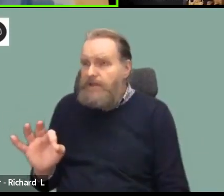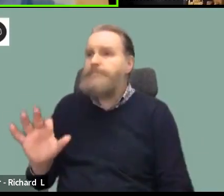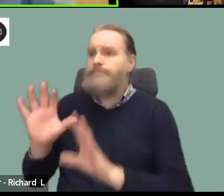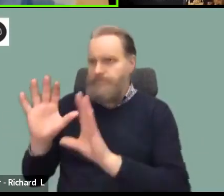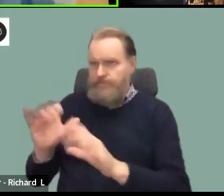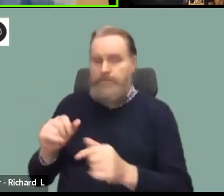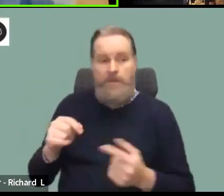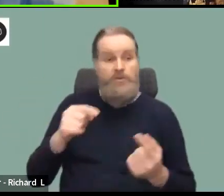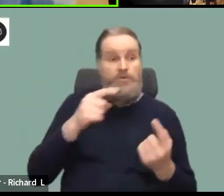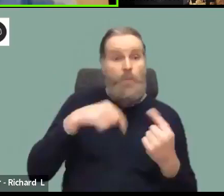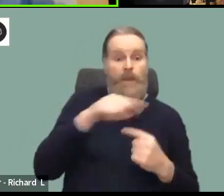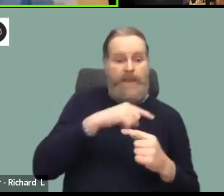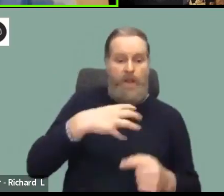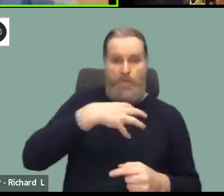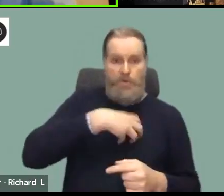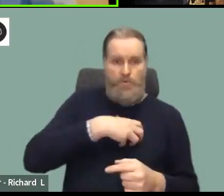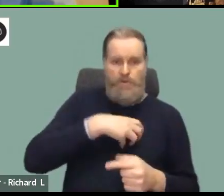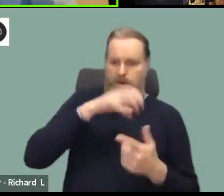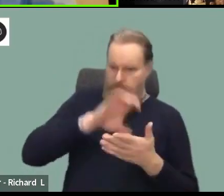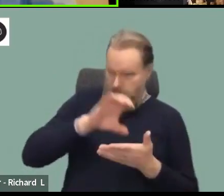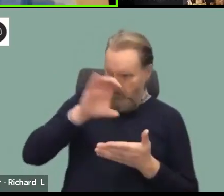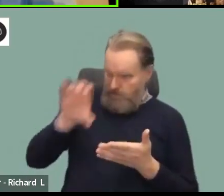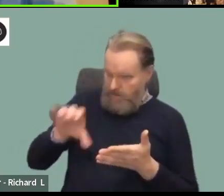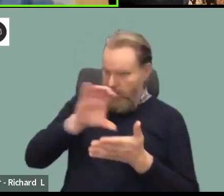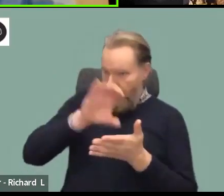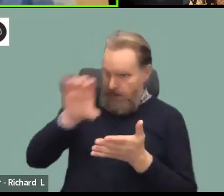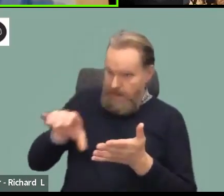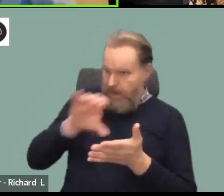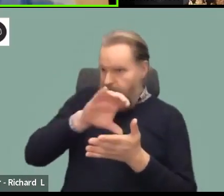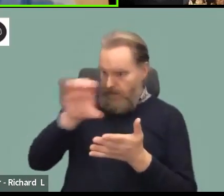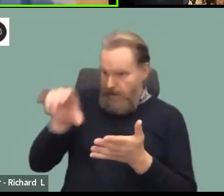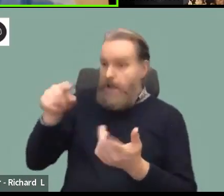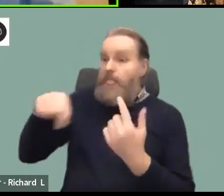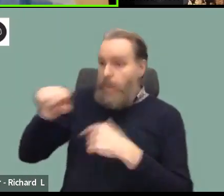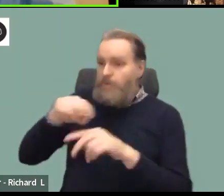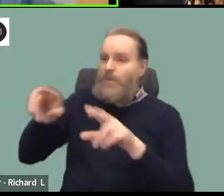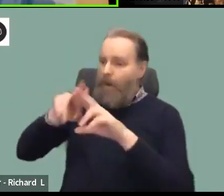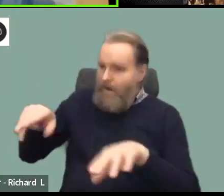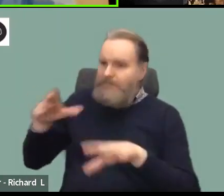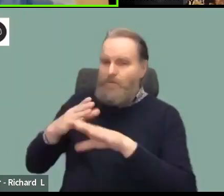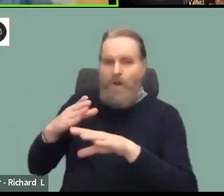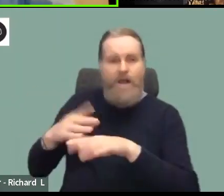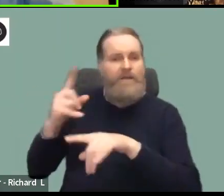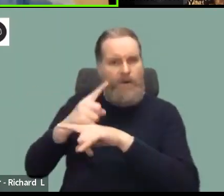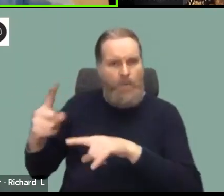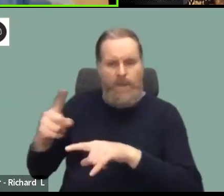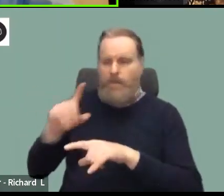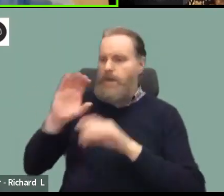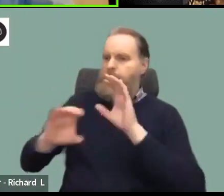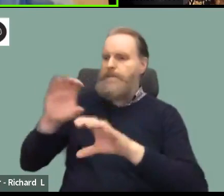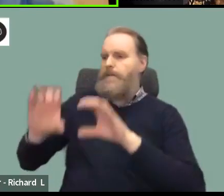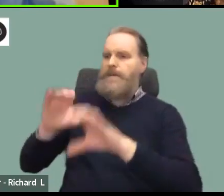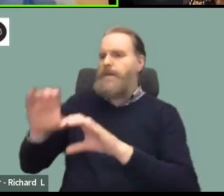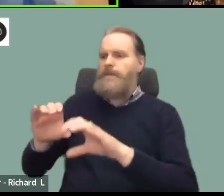why no one else does. s. That's why the Union will s. That's why the Union will be paying full stripy to paying full stripy to all members. that come out that come out and selected action